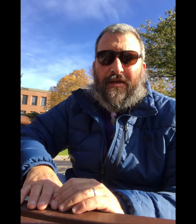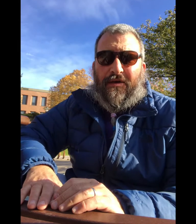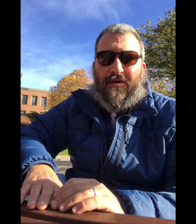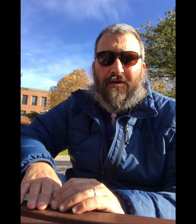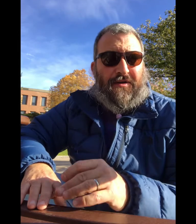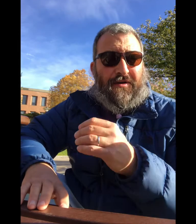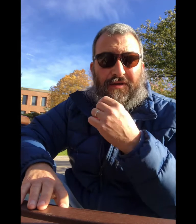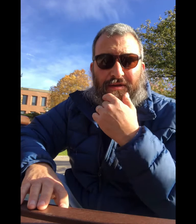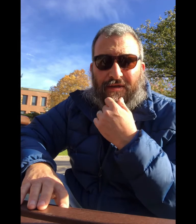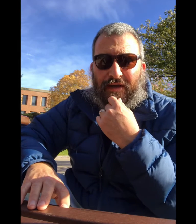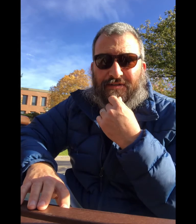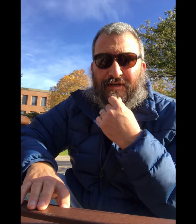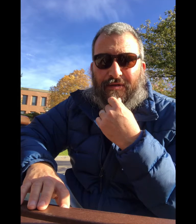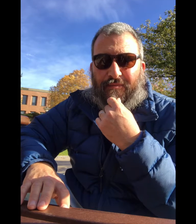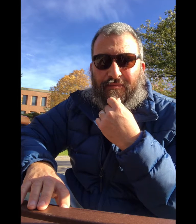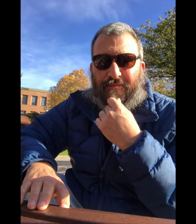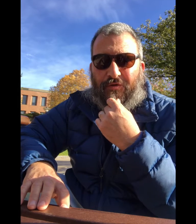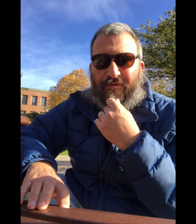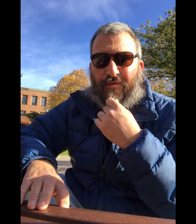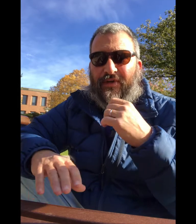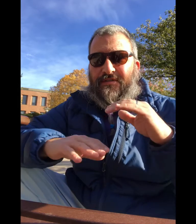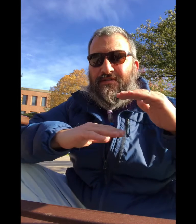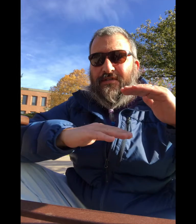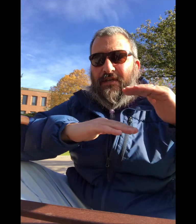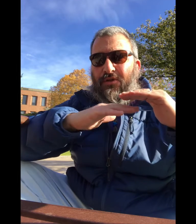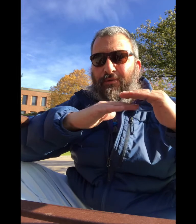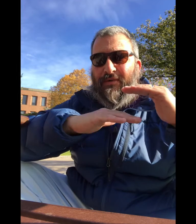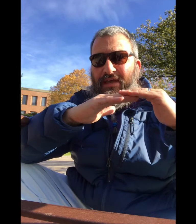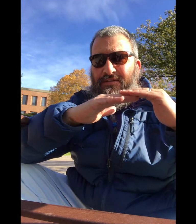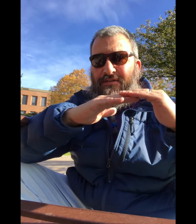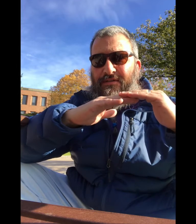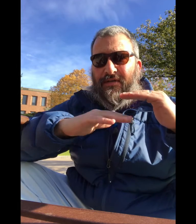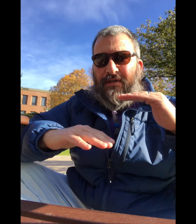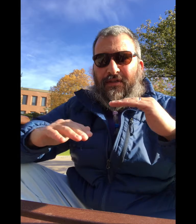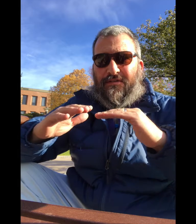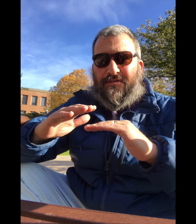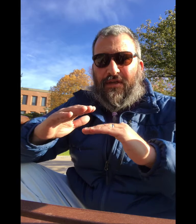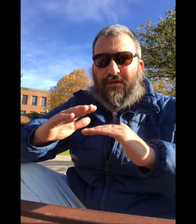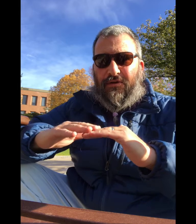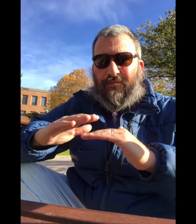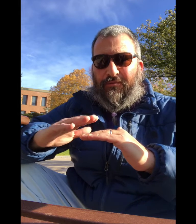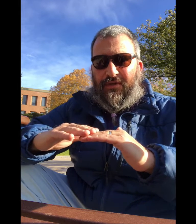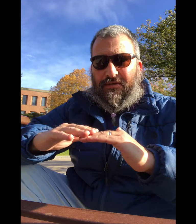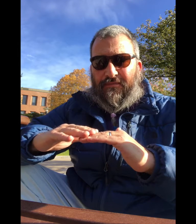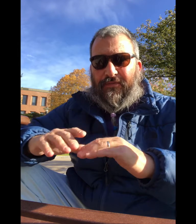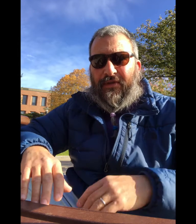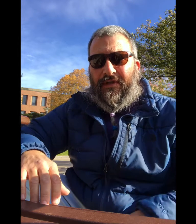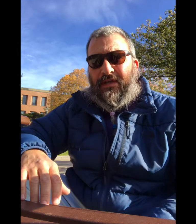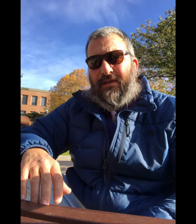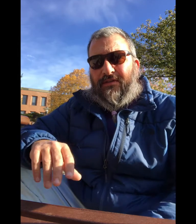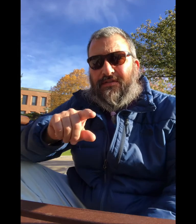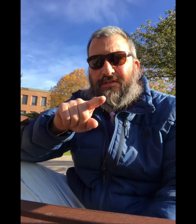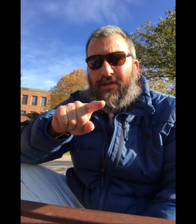Now I sign them two different ways. This is a global max, this is a global min, this is a